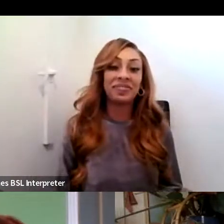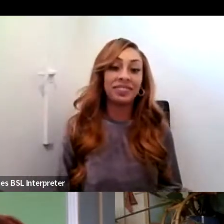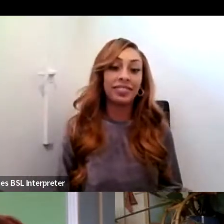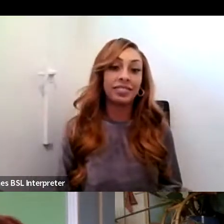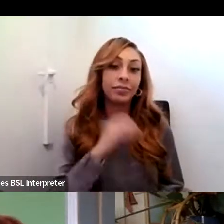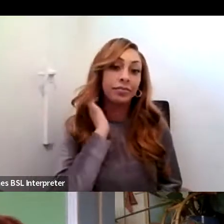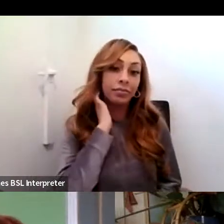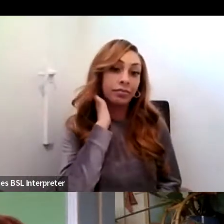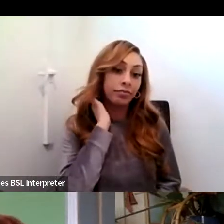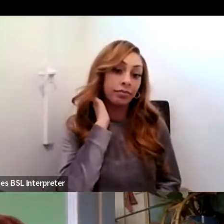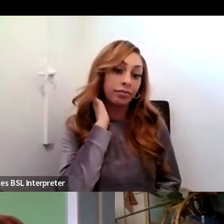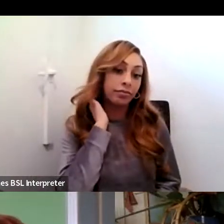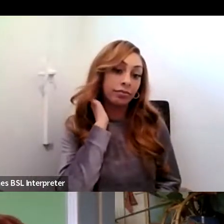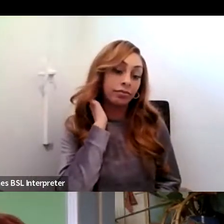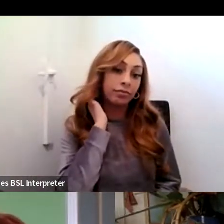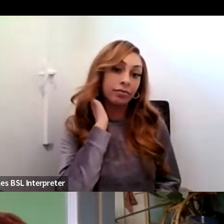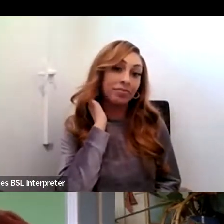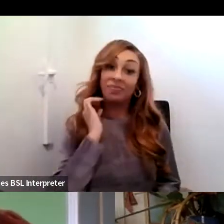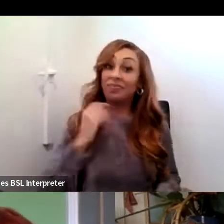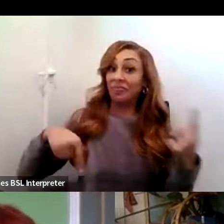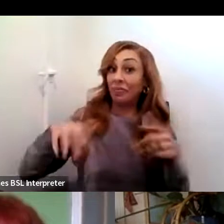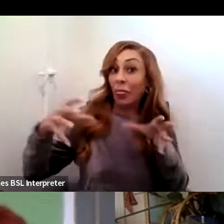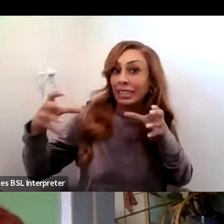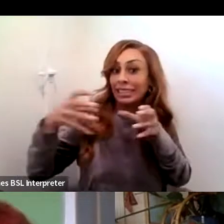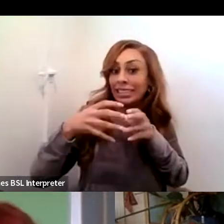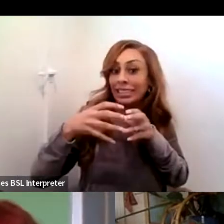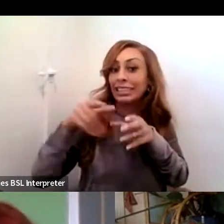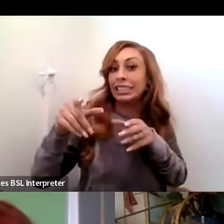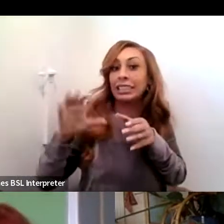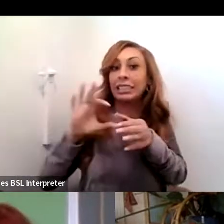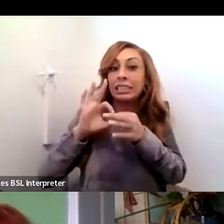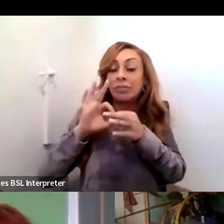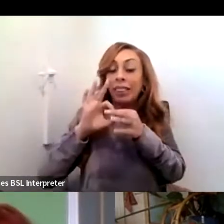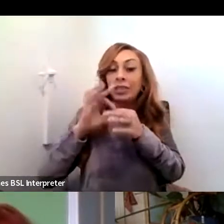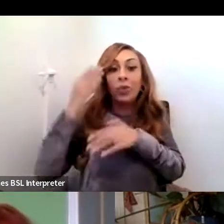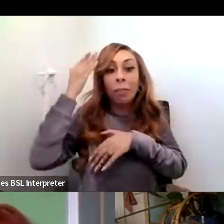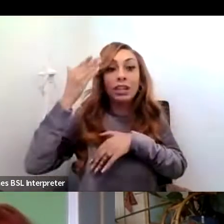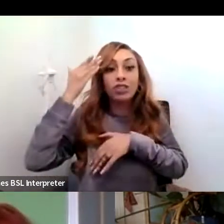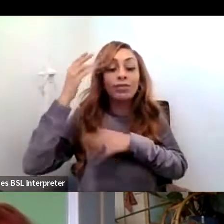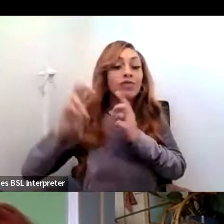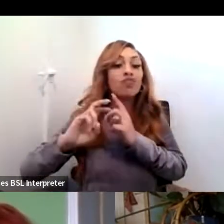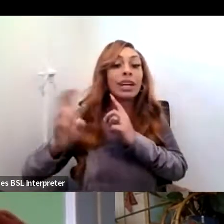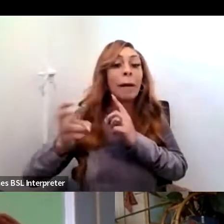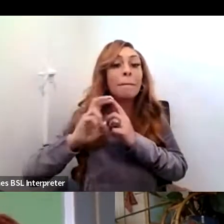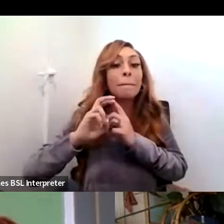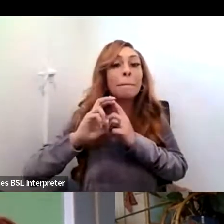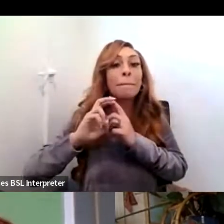So you obviously, as I have said, are the team behind Mystery Trip, but I wonder if I could ask you to talk a bit about what exactly